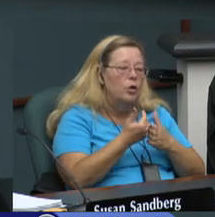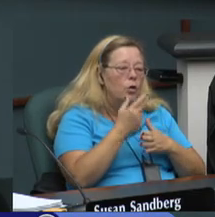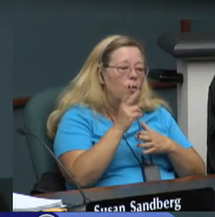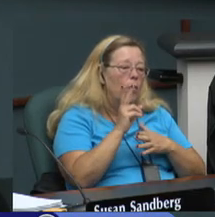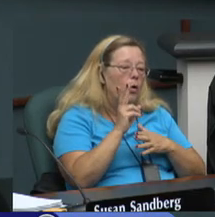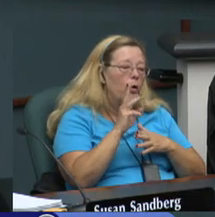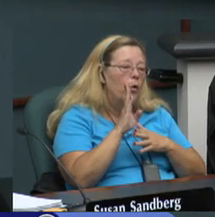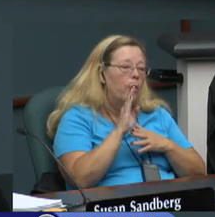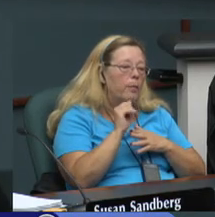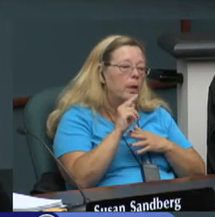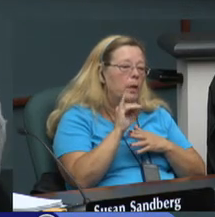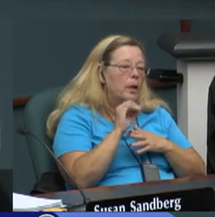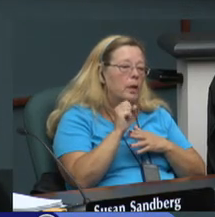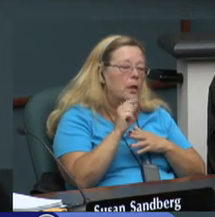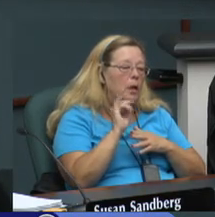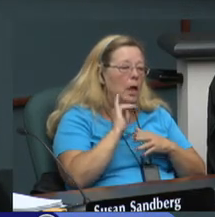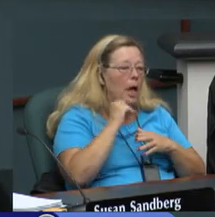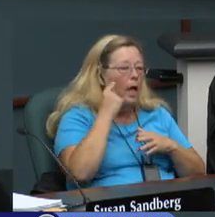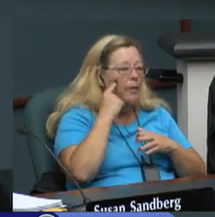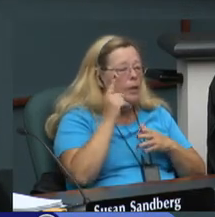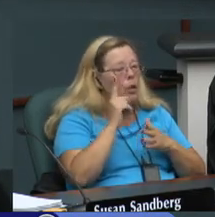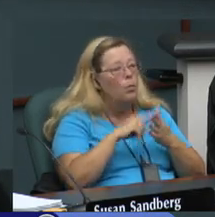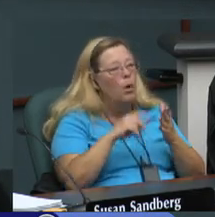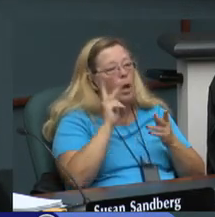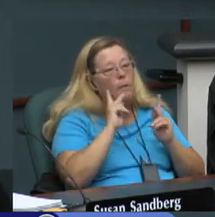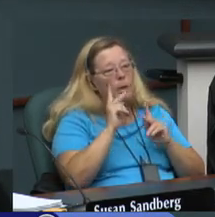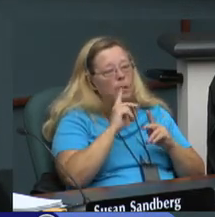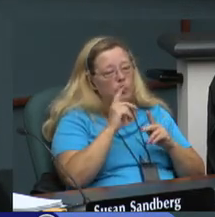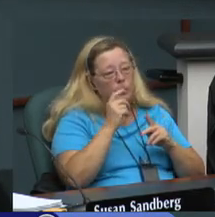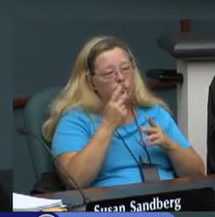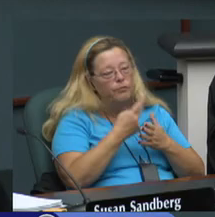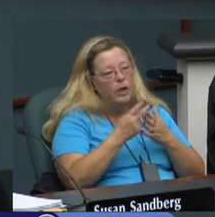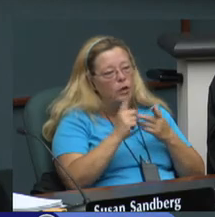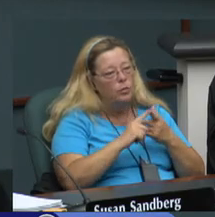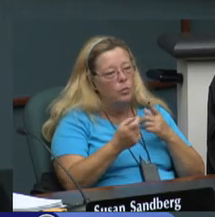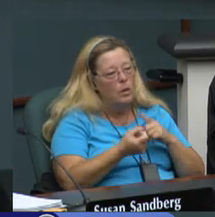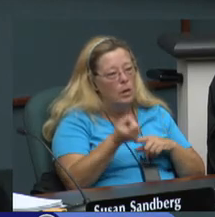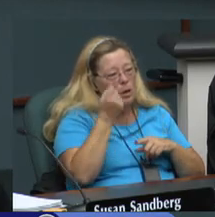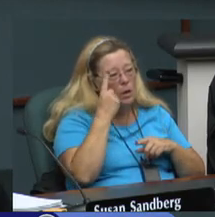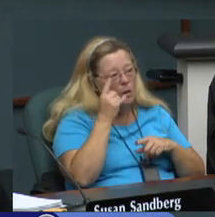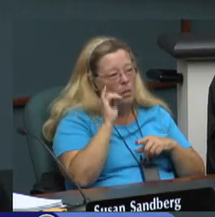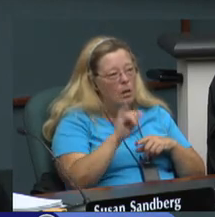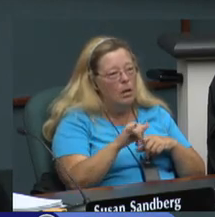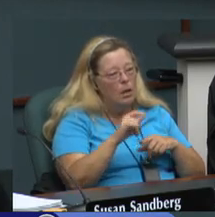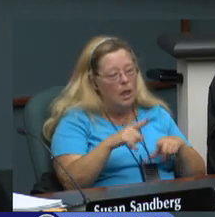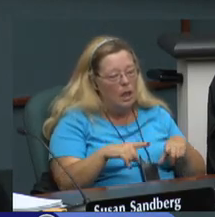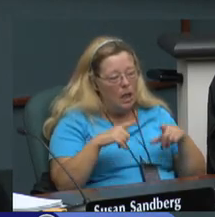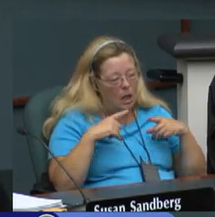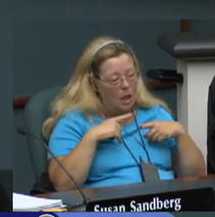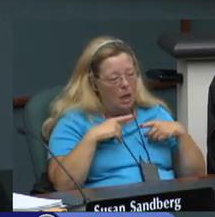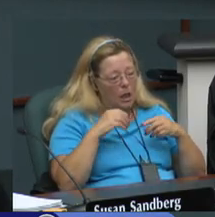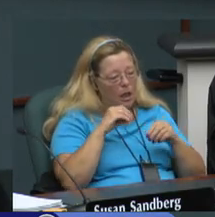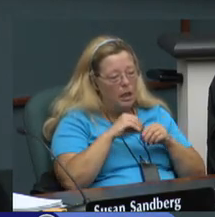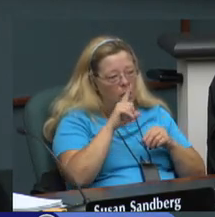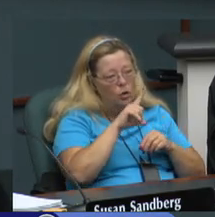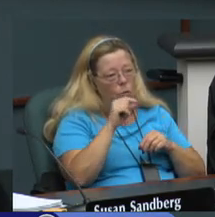think what people fail to grasp is that life in 20 years is not going to be